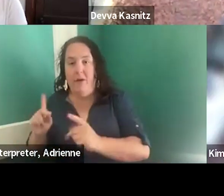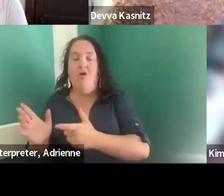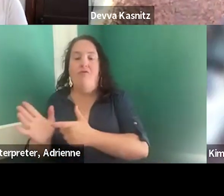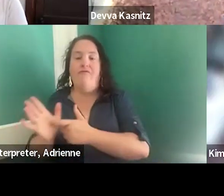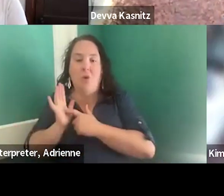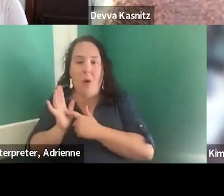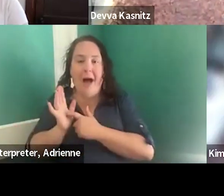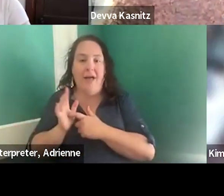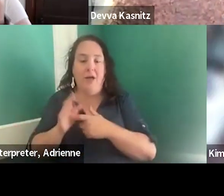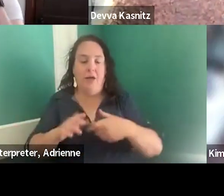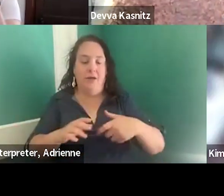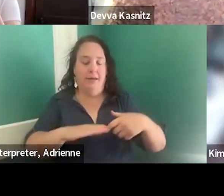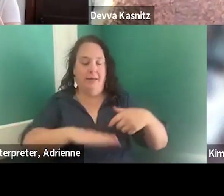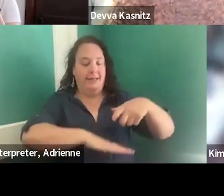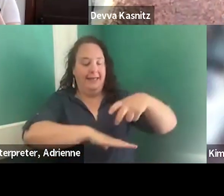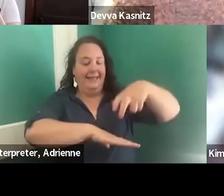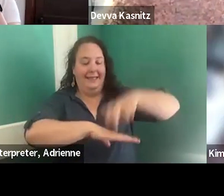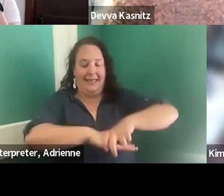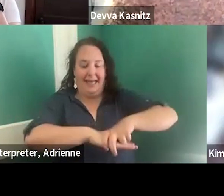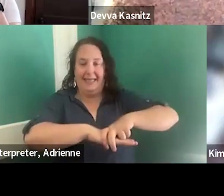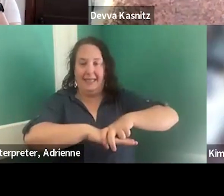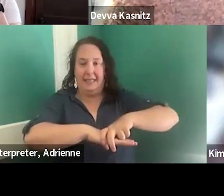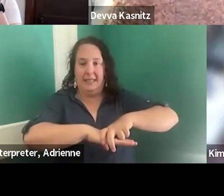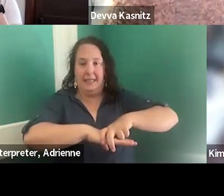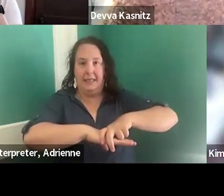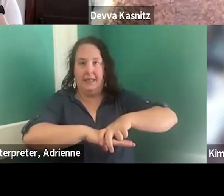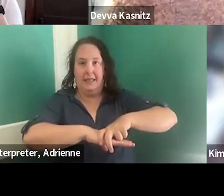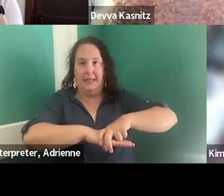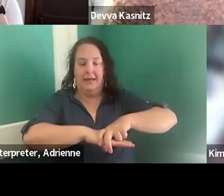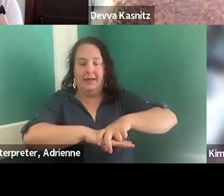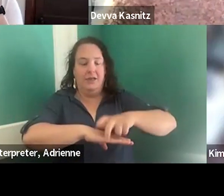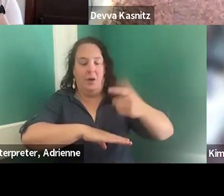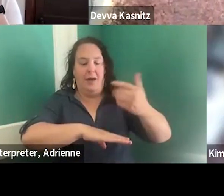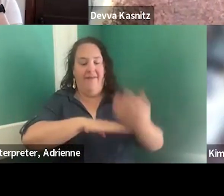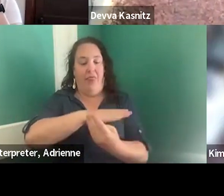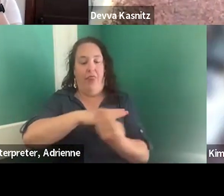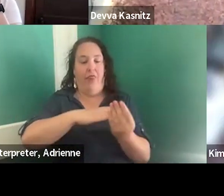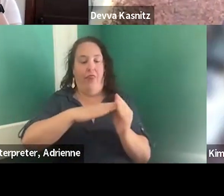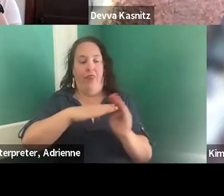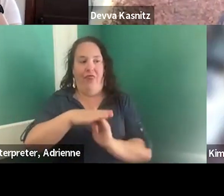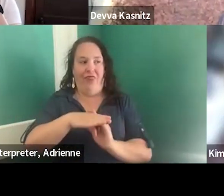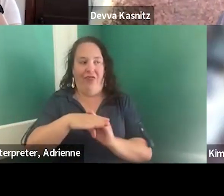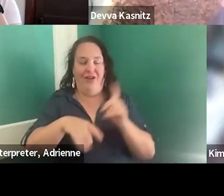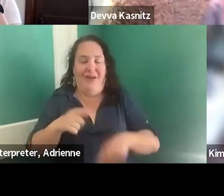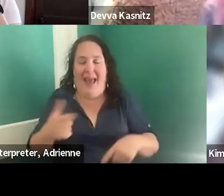We could not come up with an accessible solution for everybody, and we did think about the tactile dots.